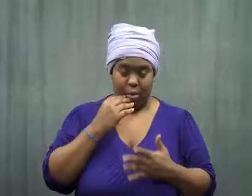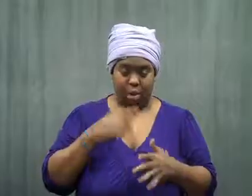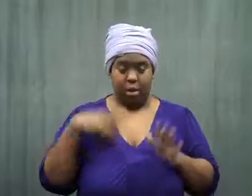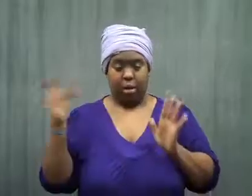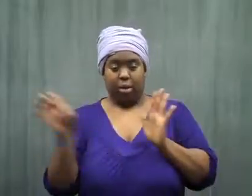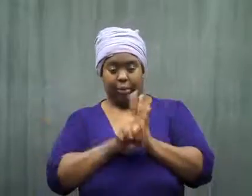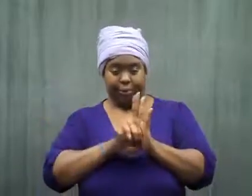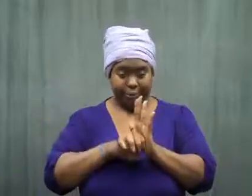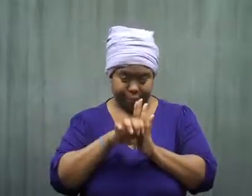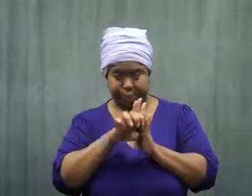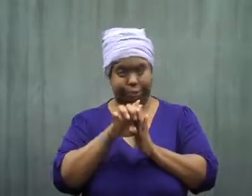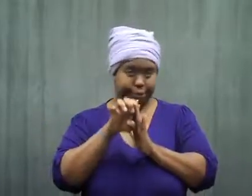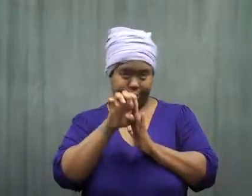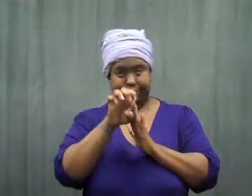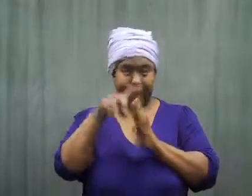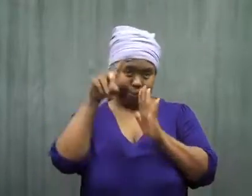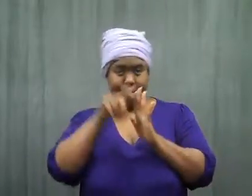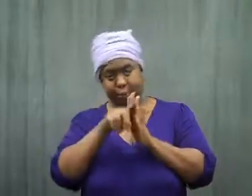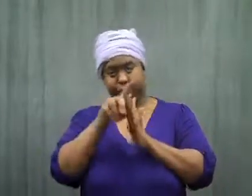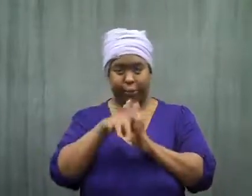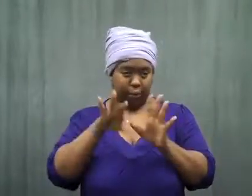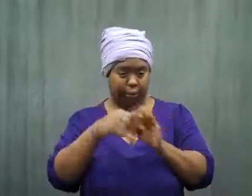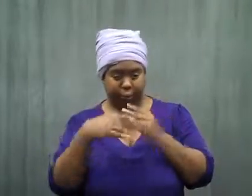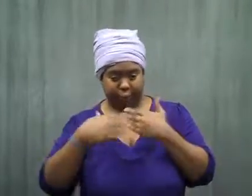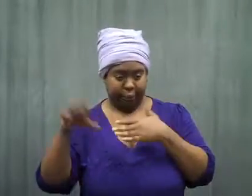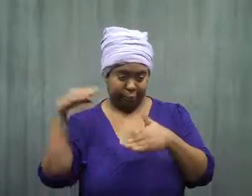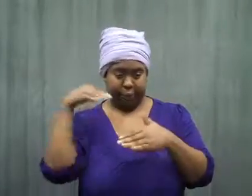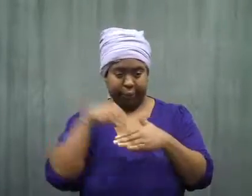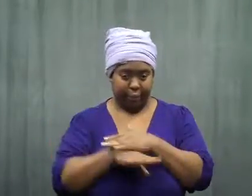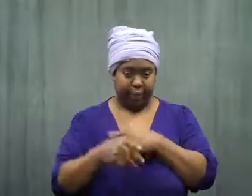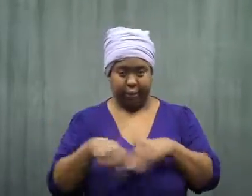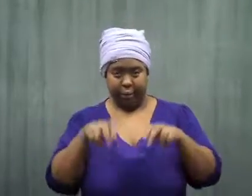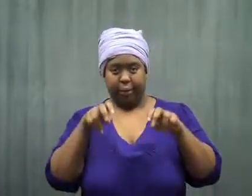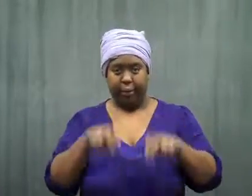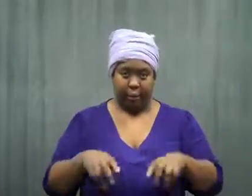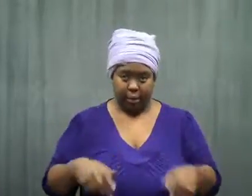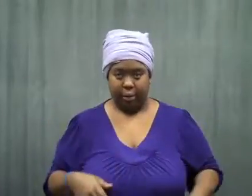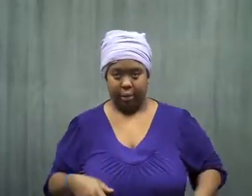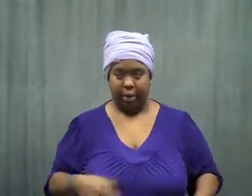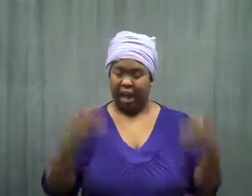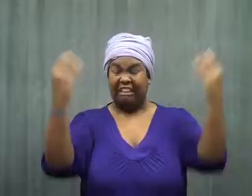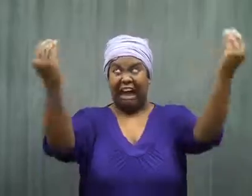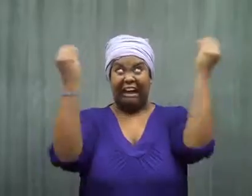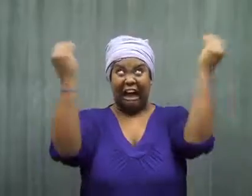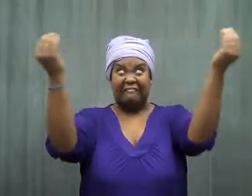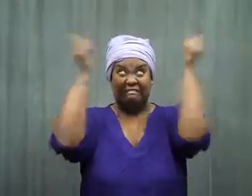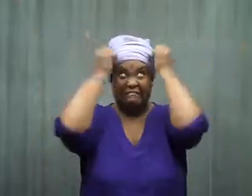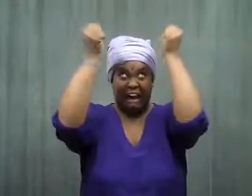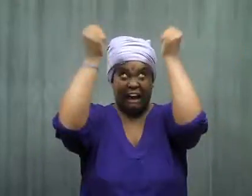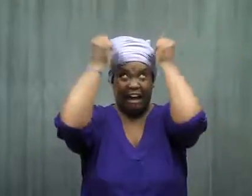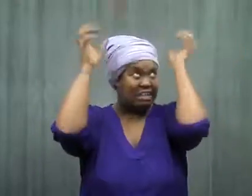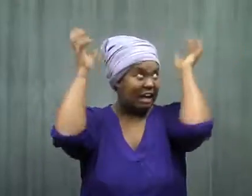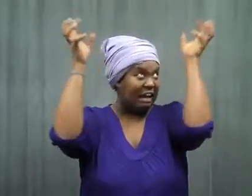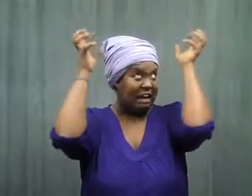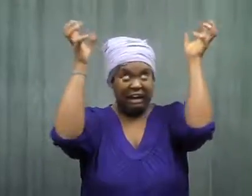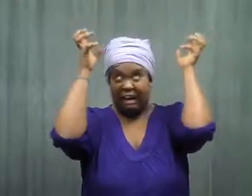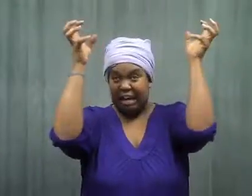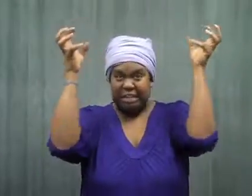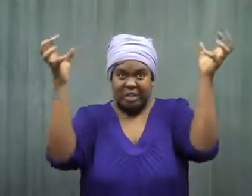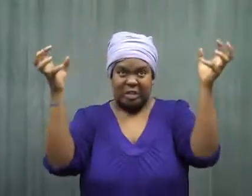I got home, took the elevator up, sat at the computer and griped about the whole deal.